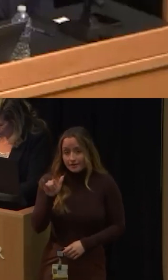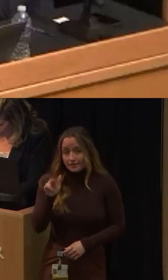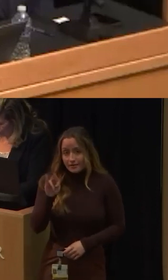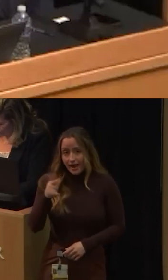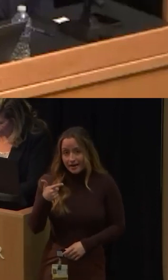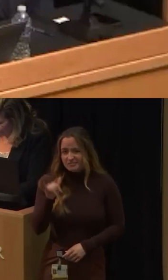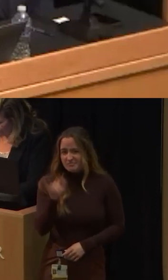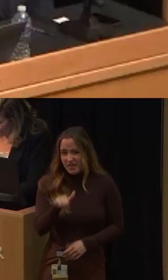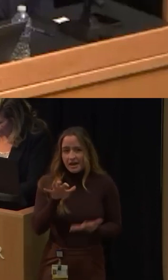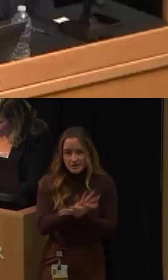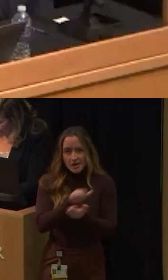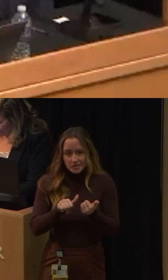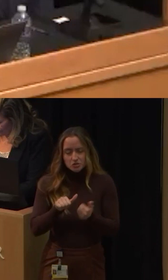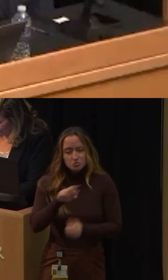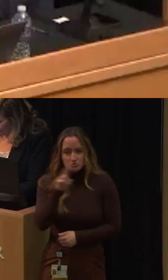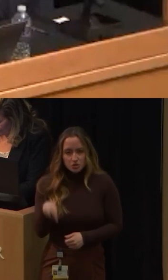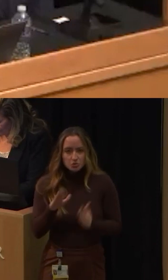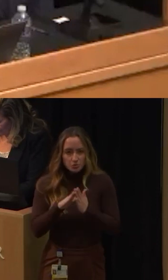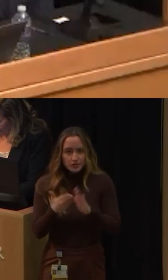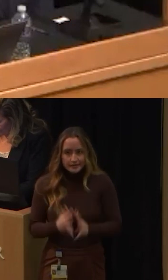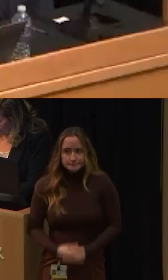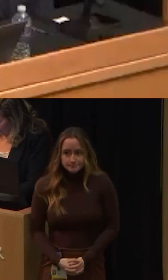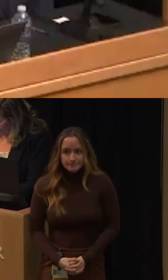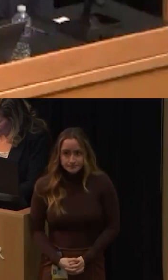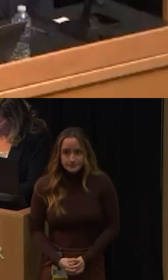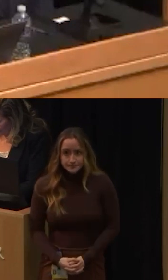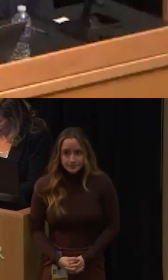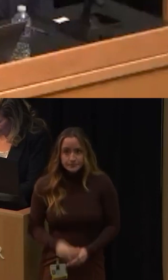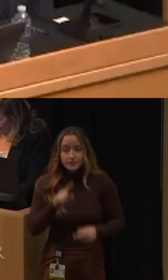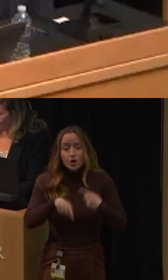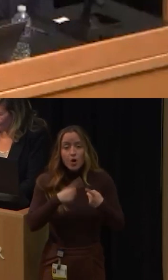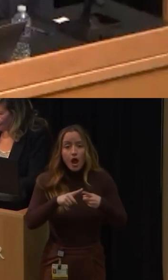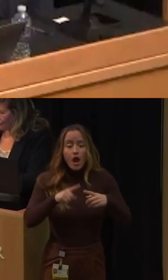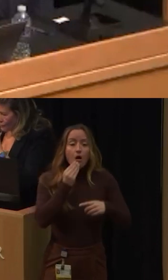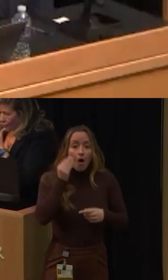of anything that could have happened because when the Homeowner's Loan Corporation